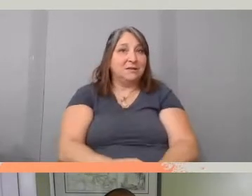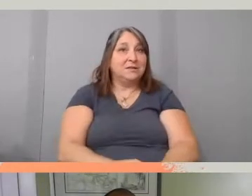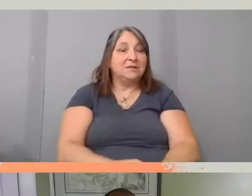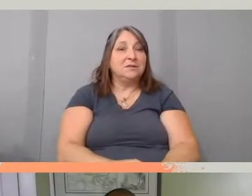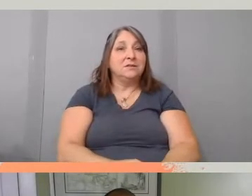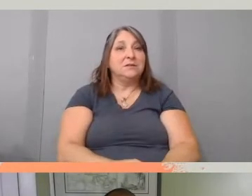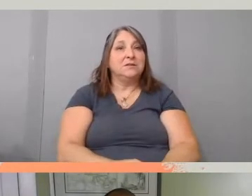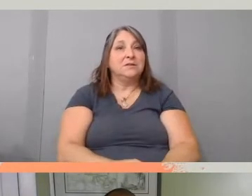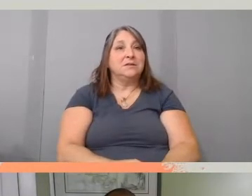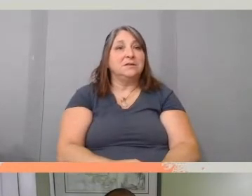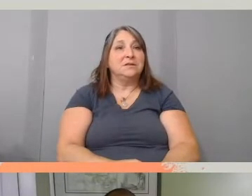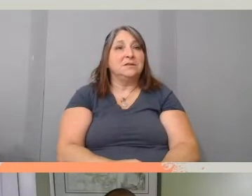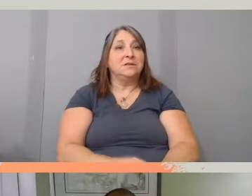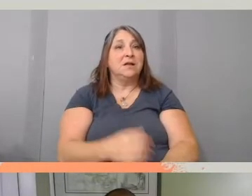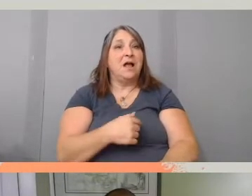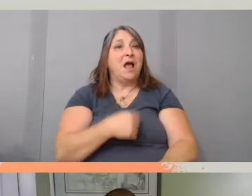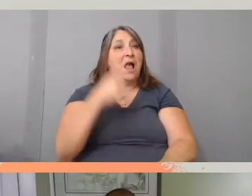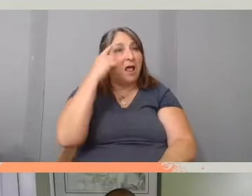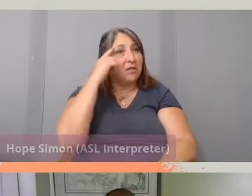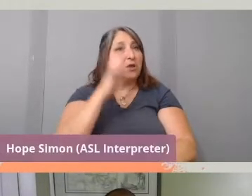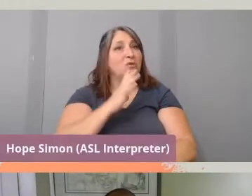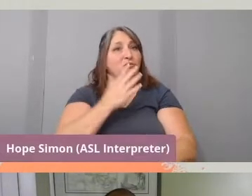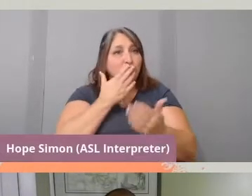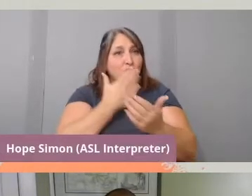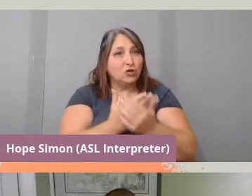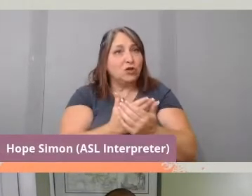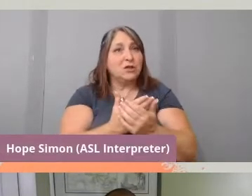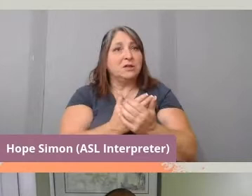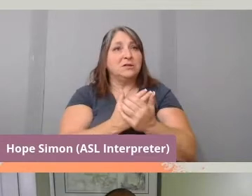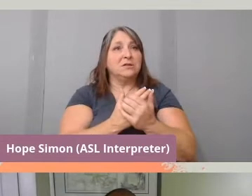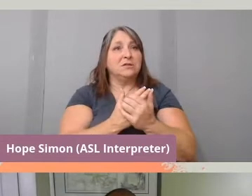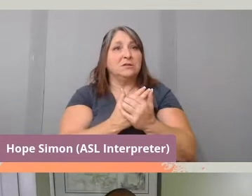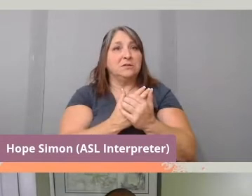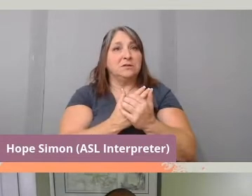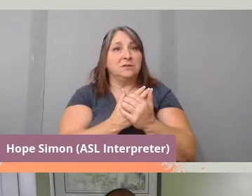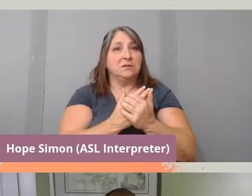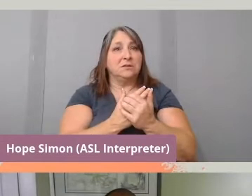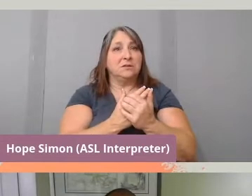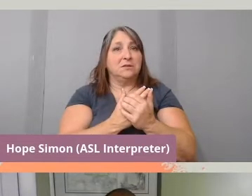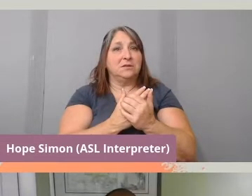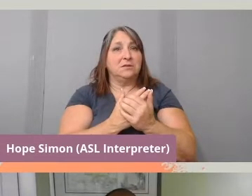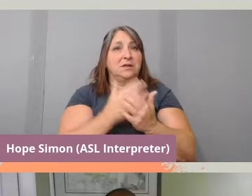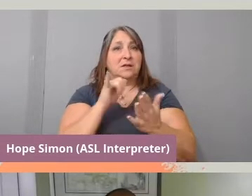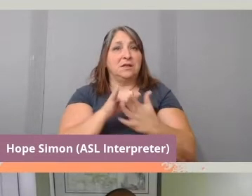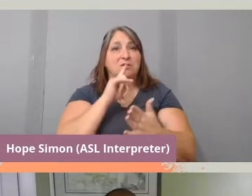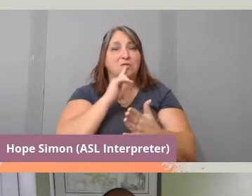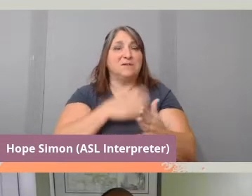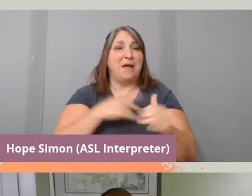I think we're pretty good. I mean, I think the only other thing that... You know, this was my first feature